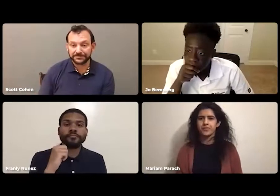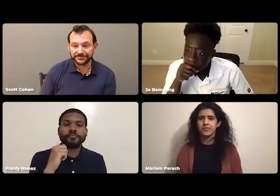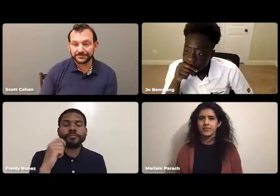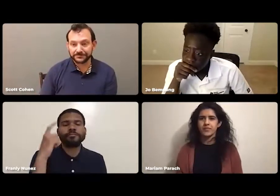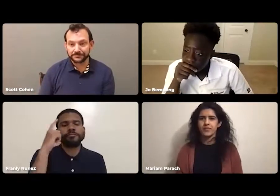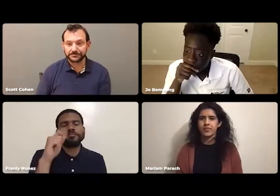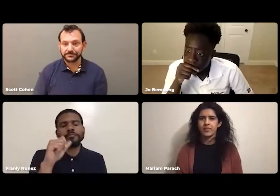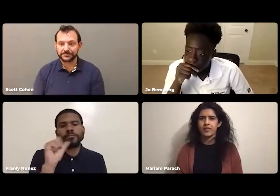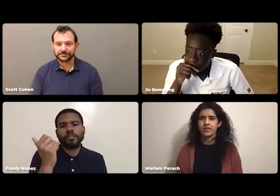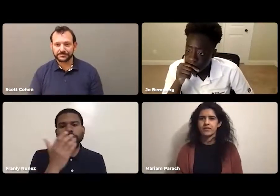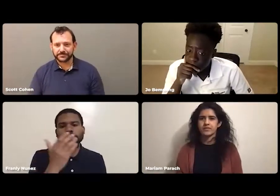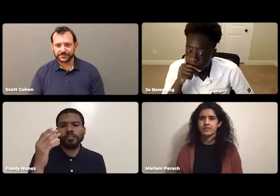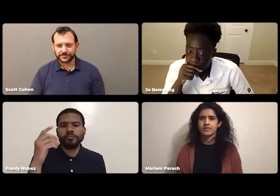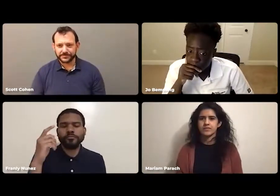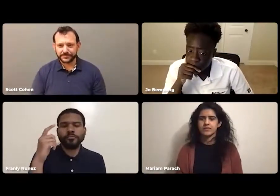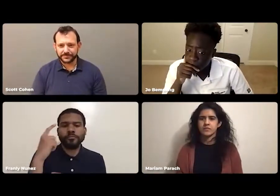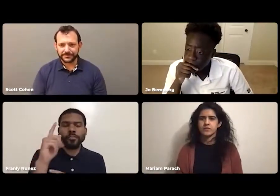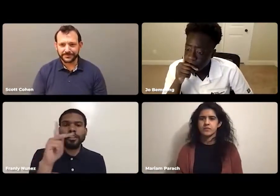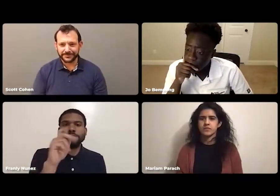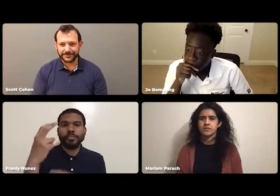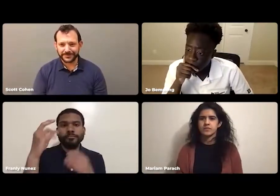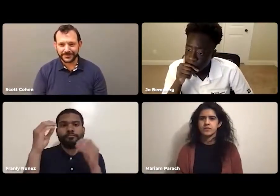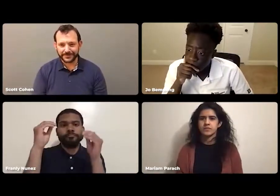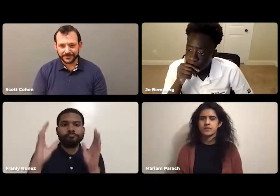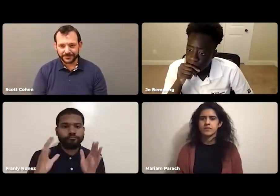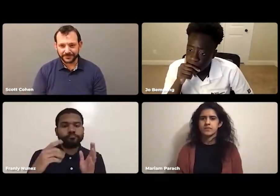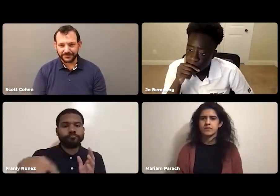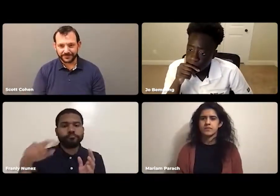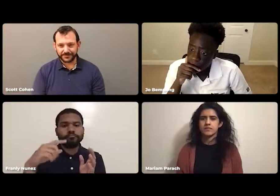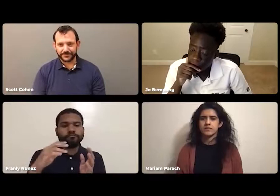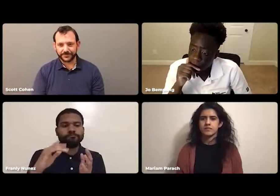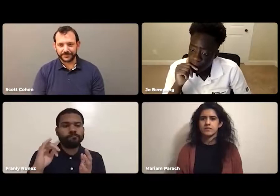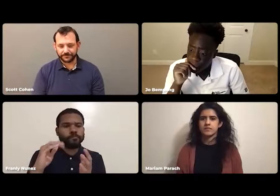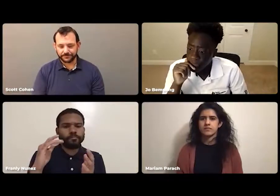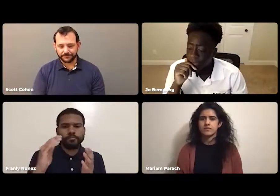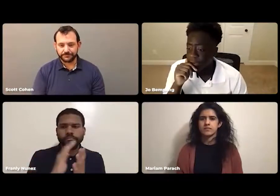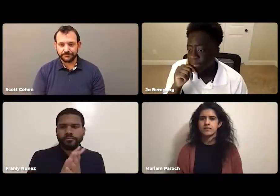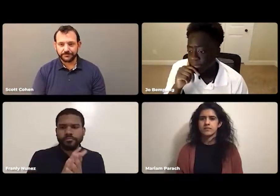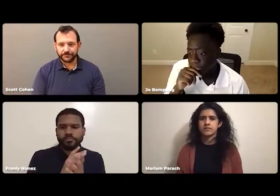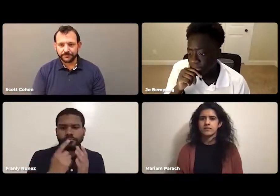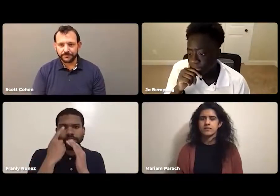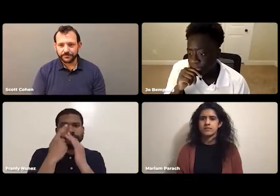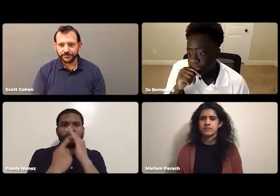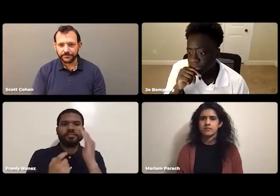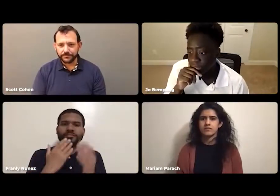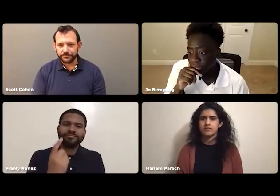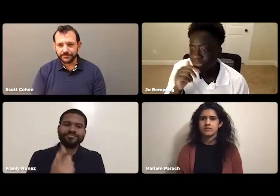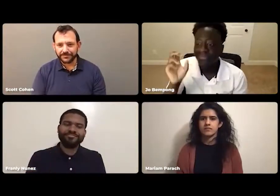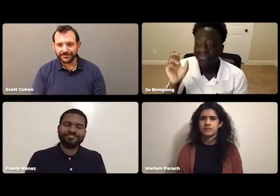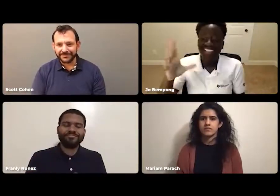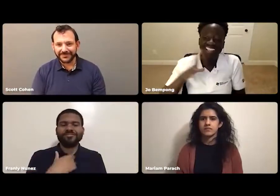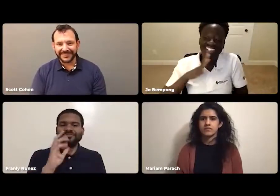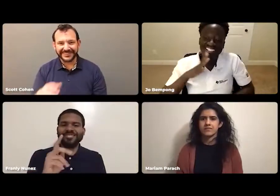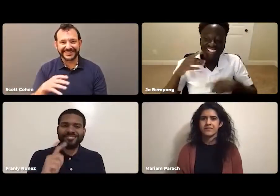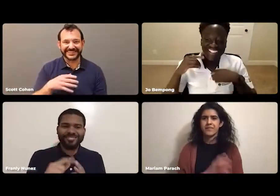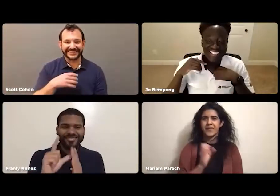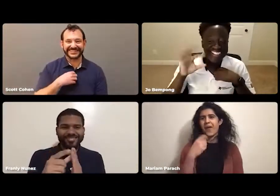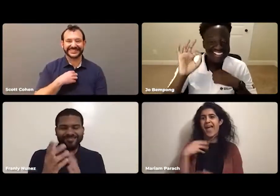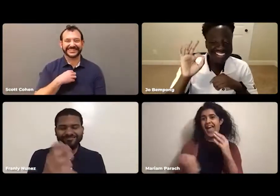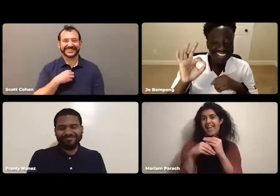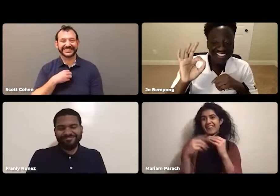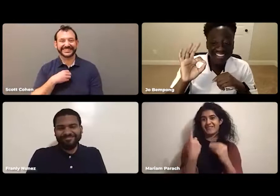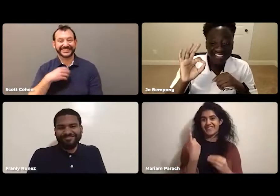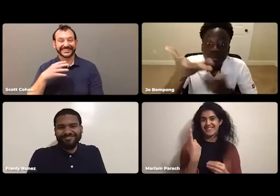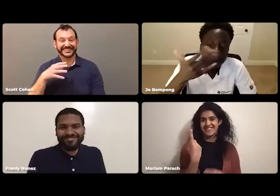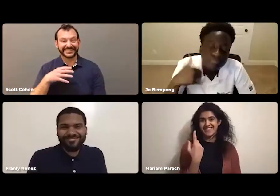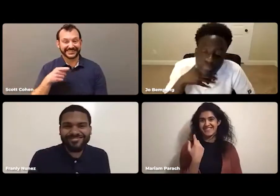Another thought I had for K-12 teachers . . . I just lost it.